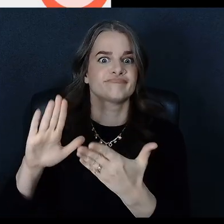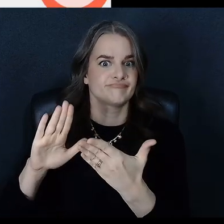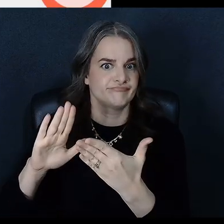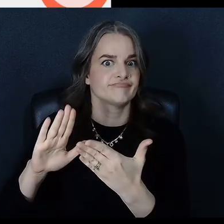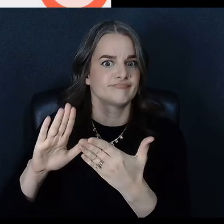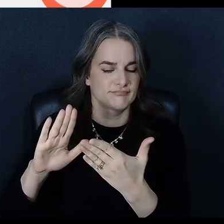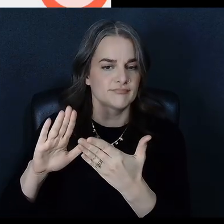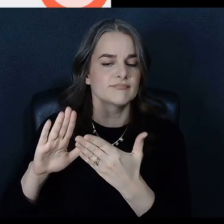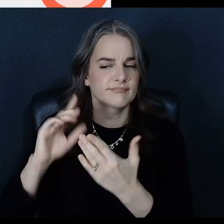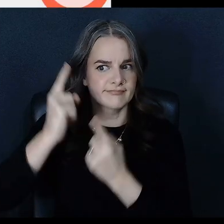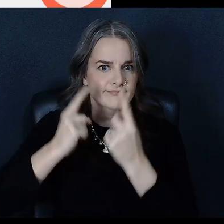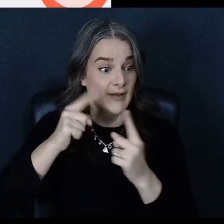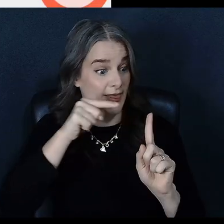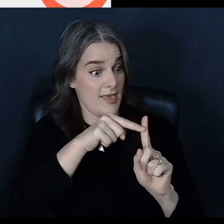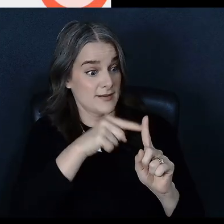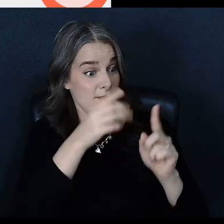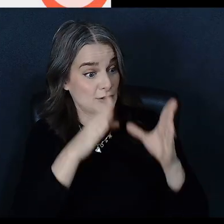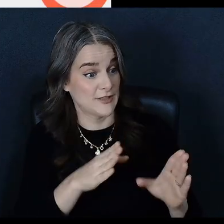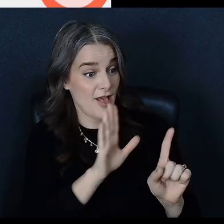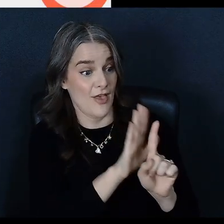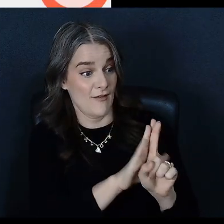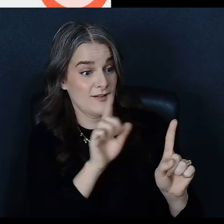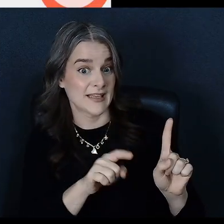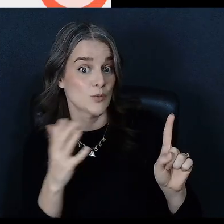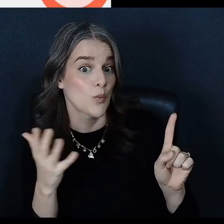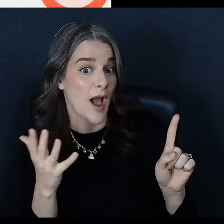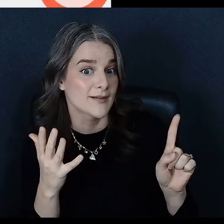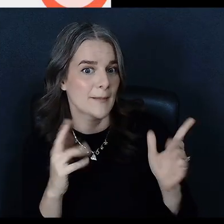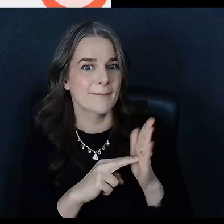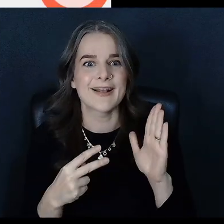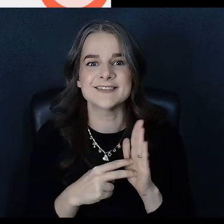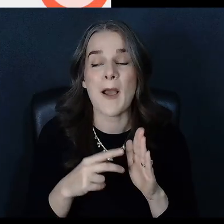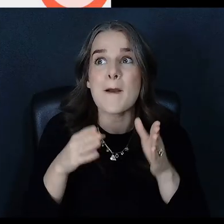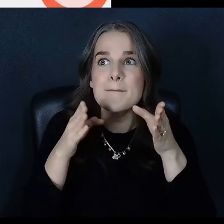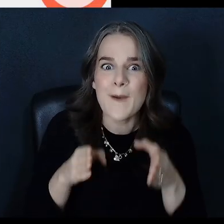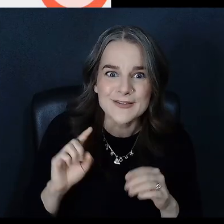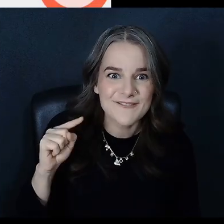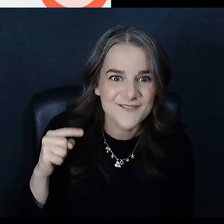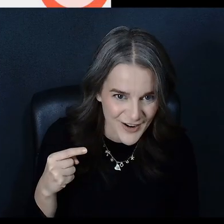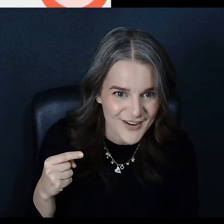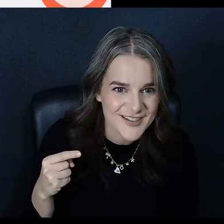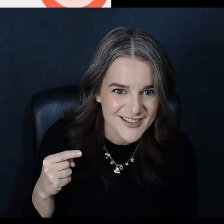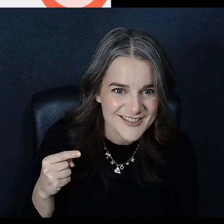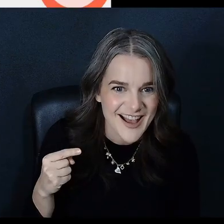what does the person need? And again, that puts the person first, the technology last. I'm a big fan of that.